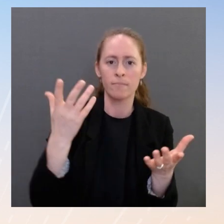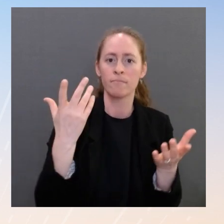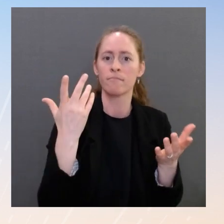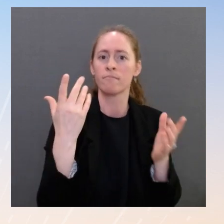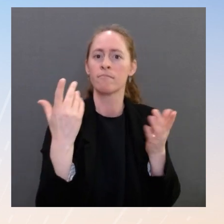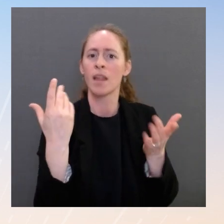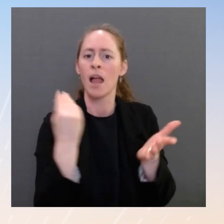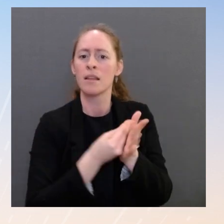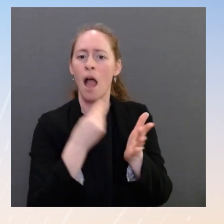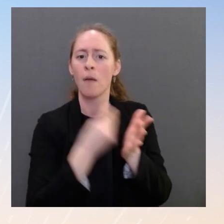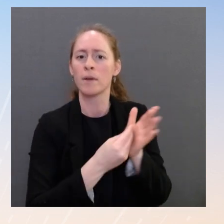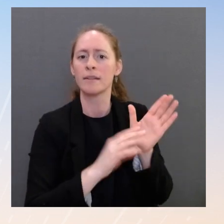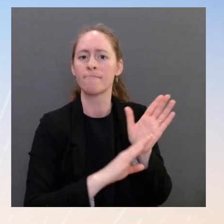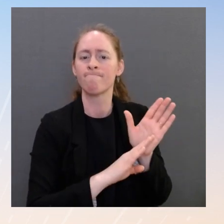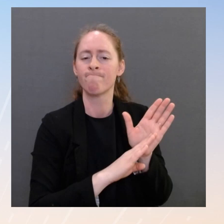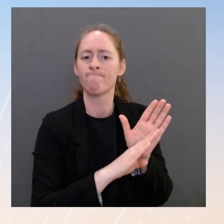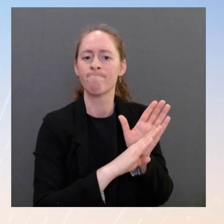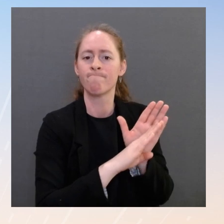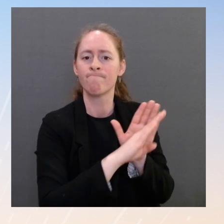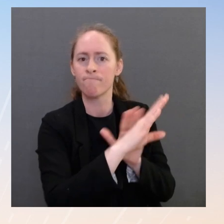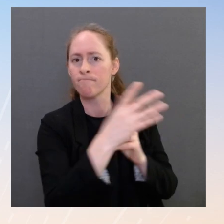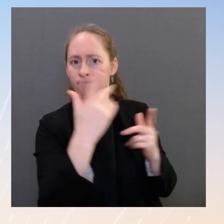predictions of -- that we're entering a recession.